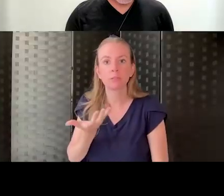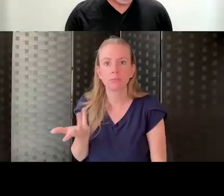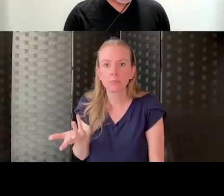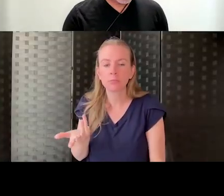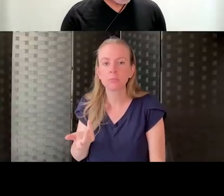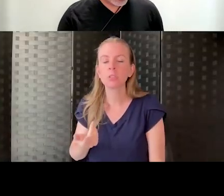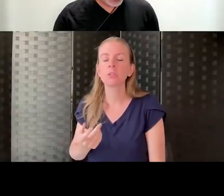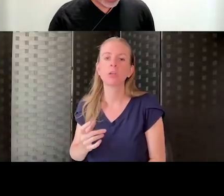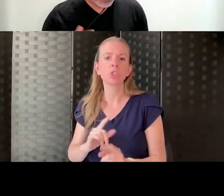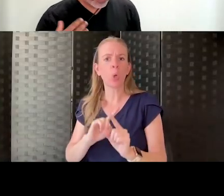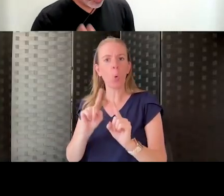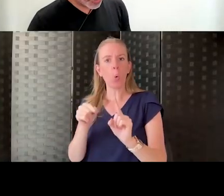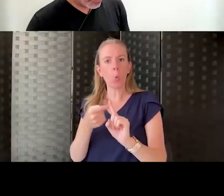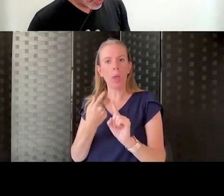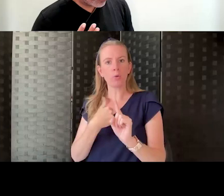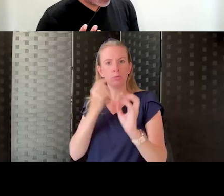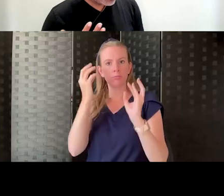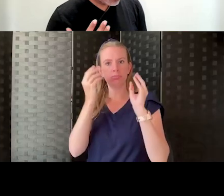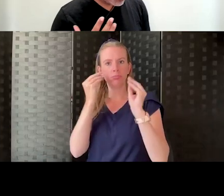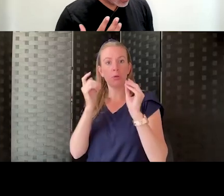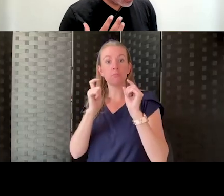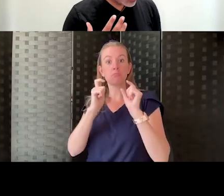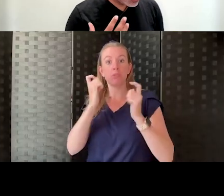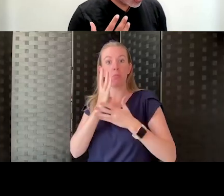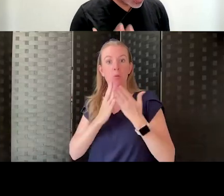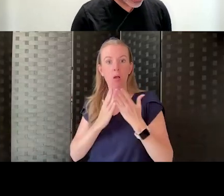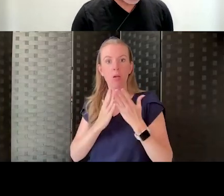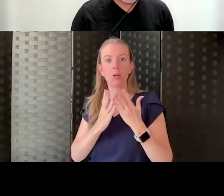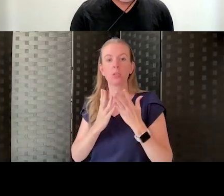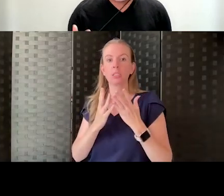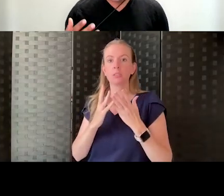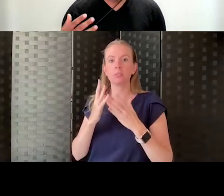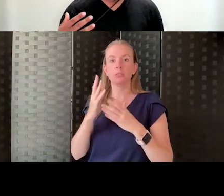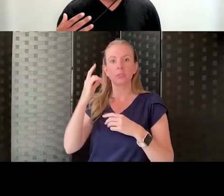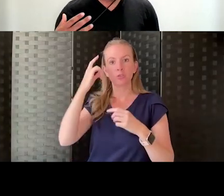If we think about the largest part of it when we get into cognitive,